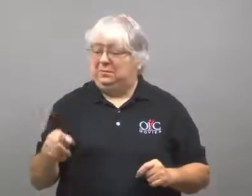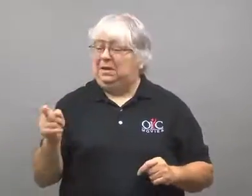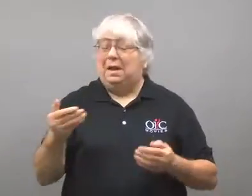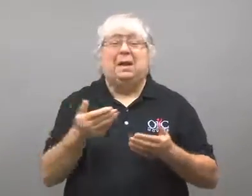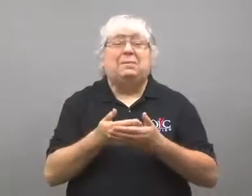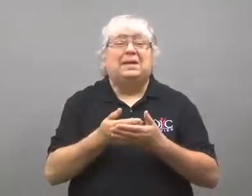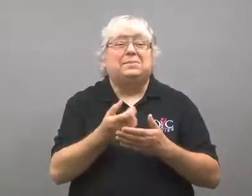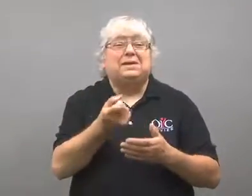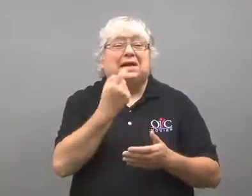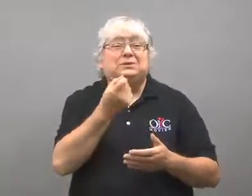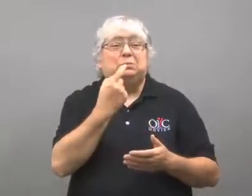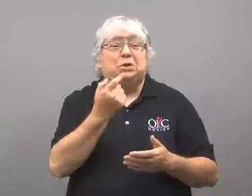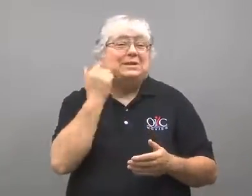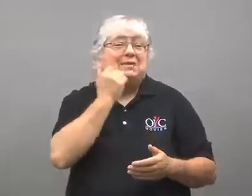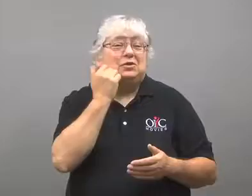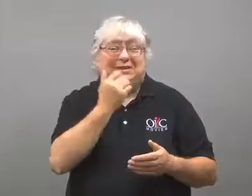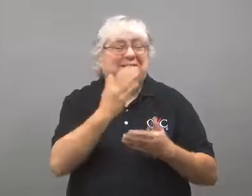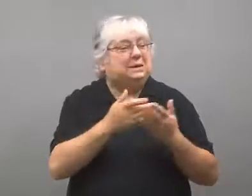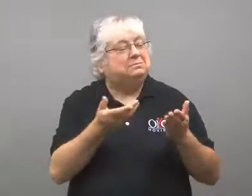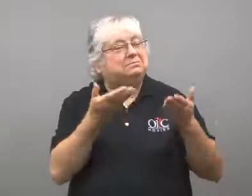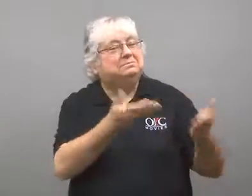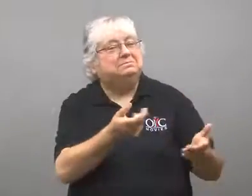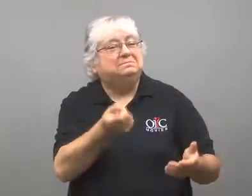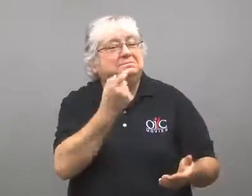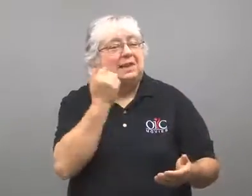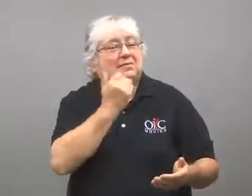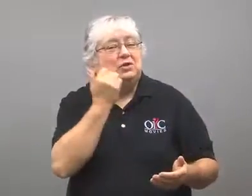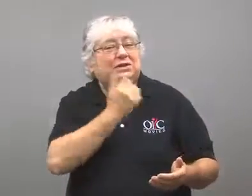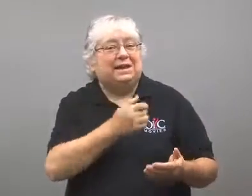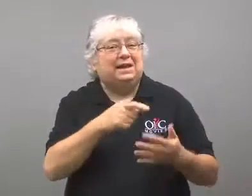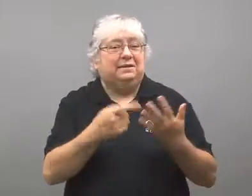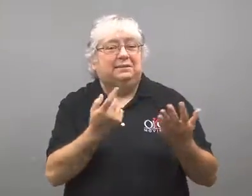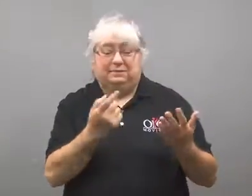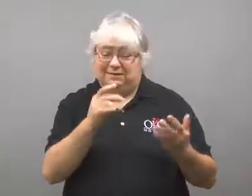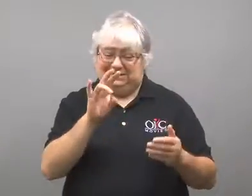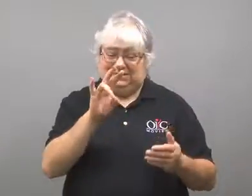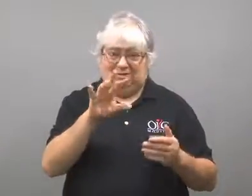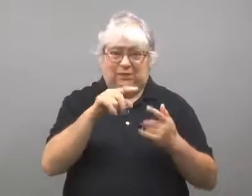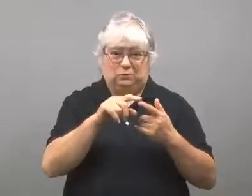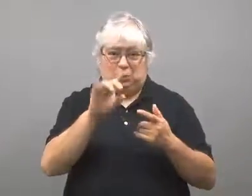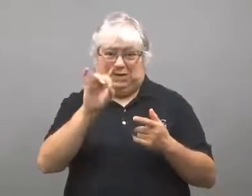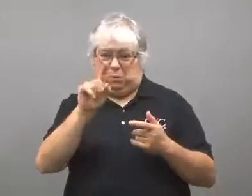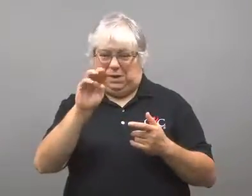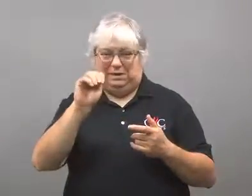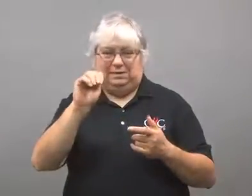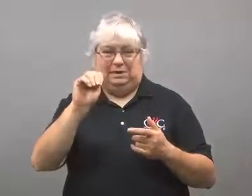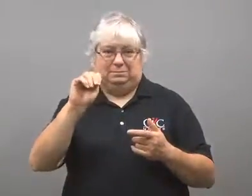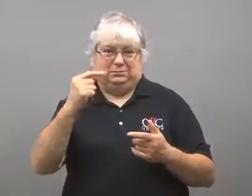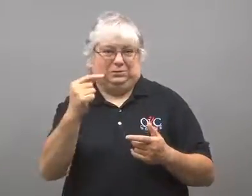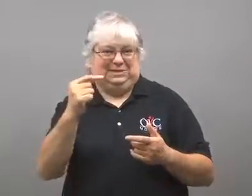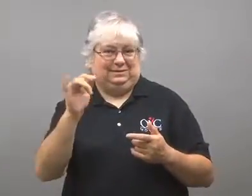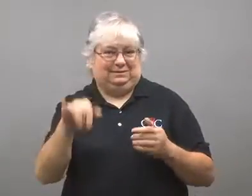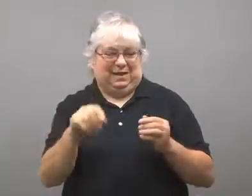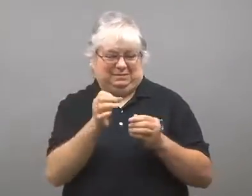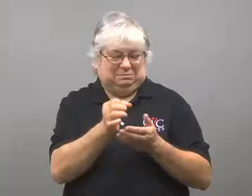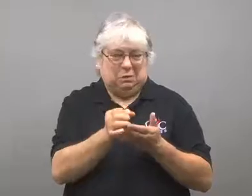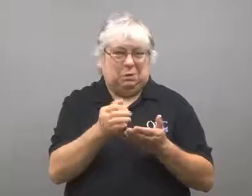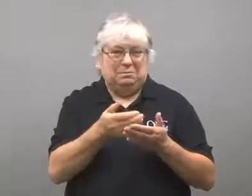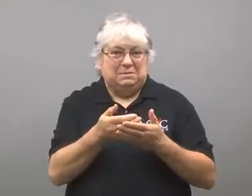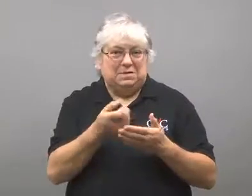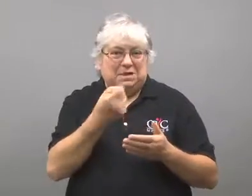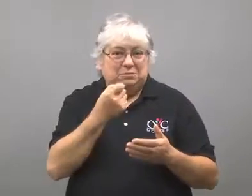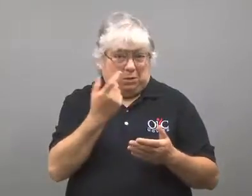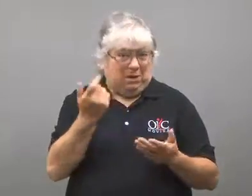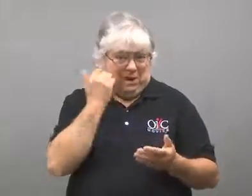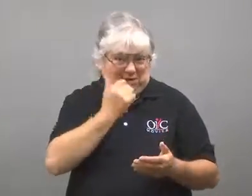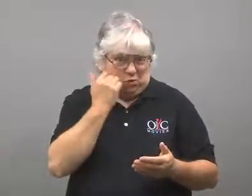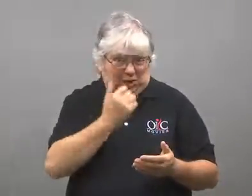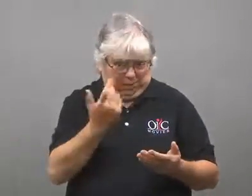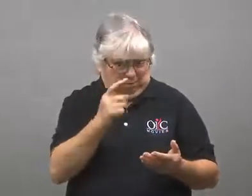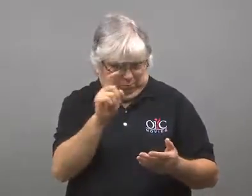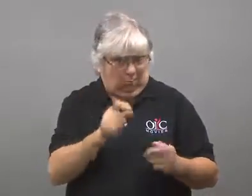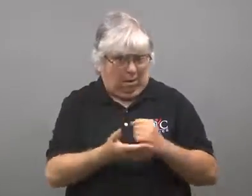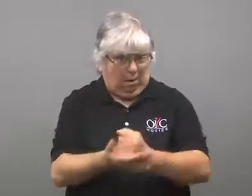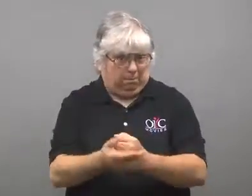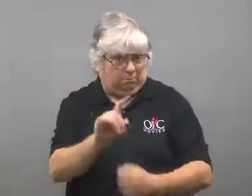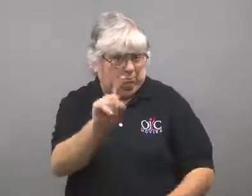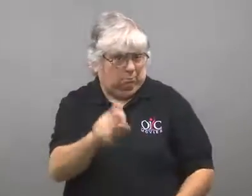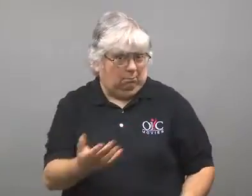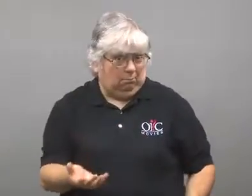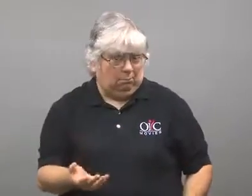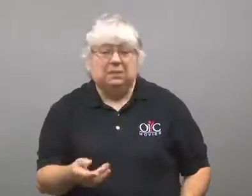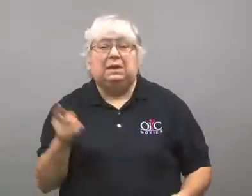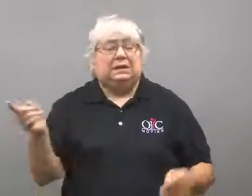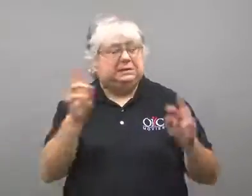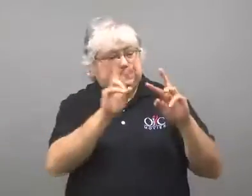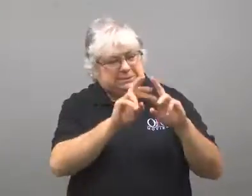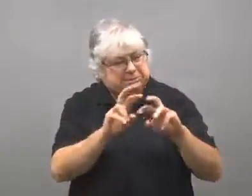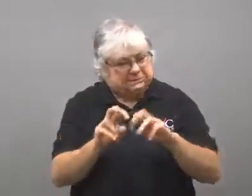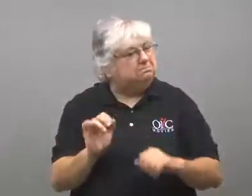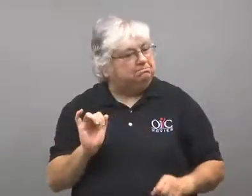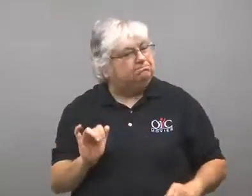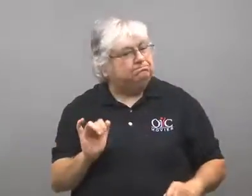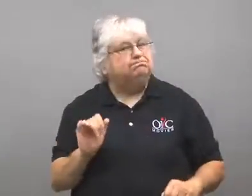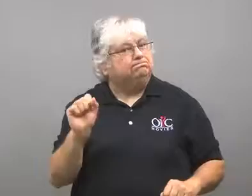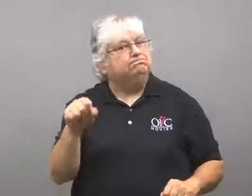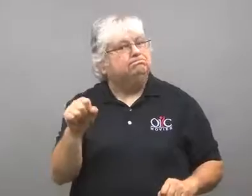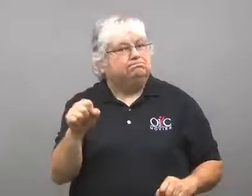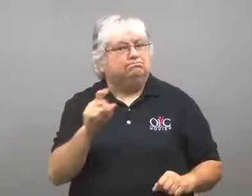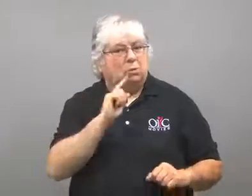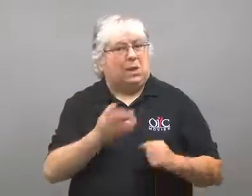It's been recommended that a baby aspirin (75 to 81 mg) be taken each day.